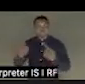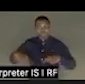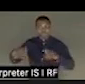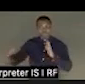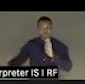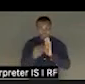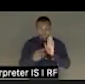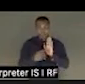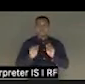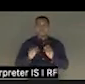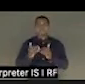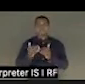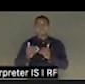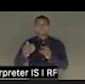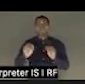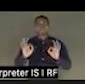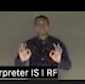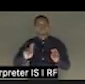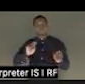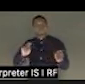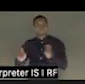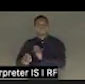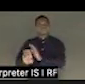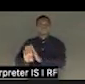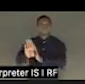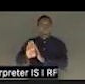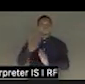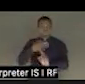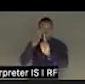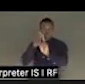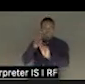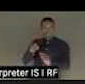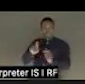in the Q and A or in the chat or answer to the email you got